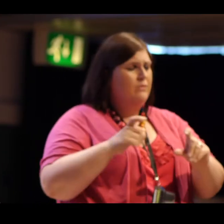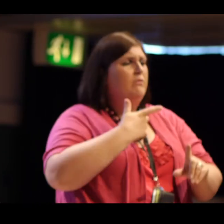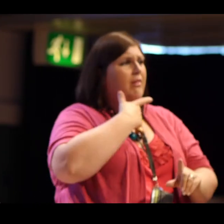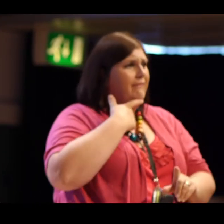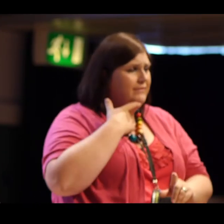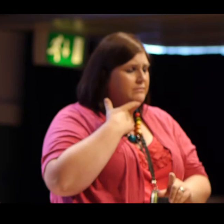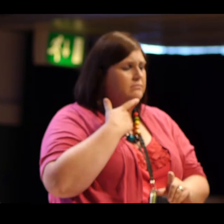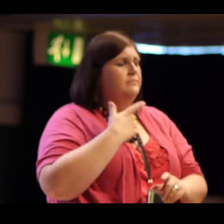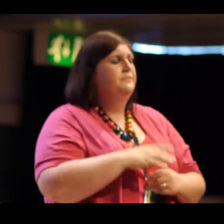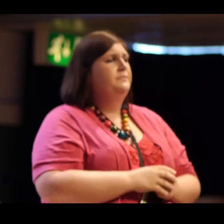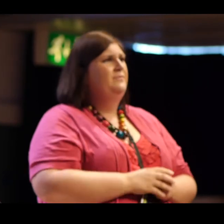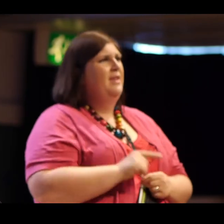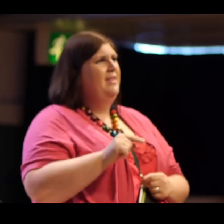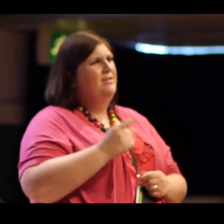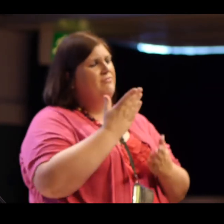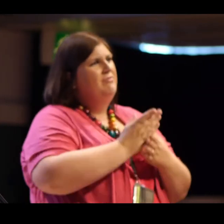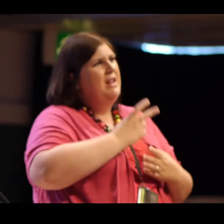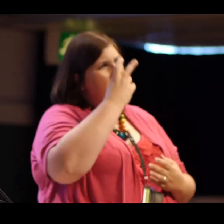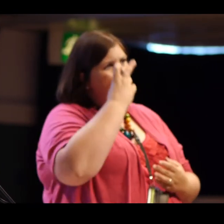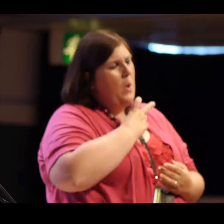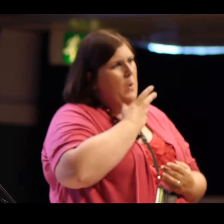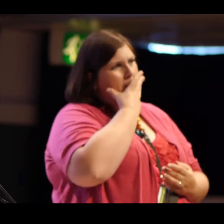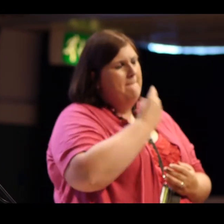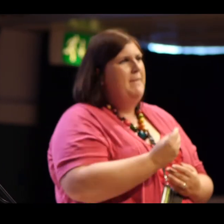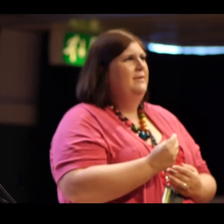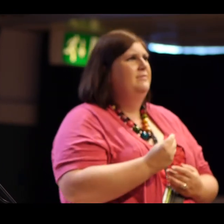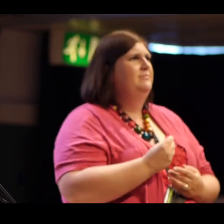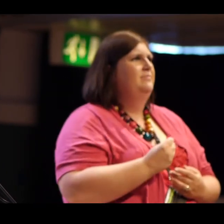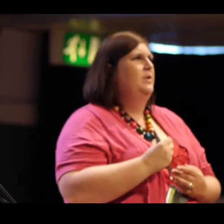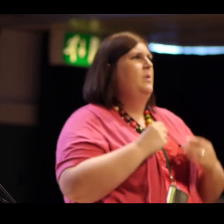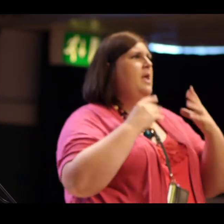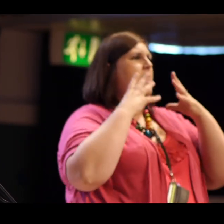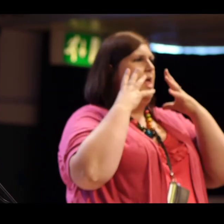and it's a very elderly man with a sort of Santa Claus beard